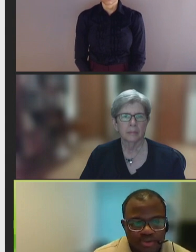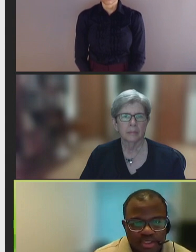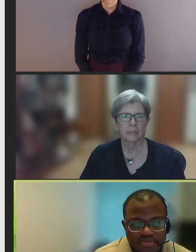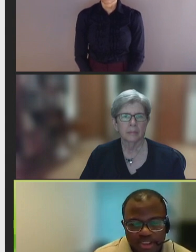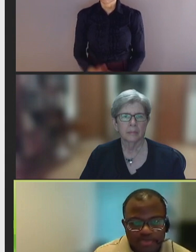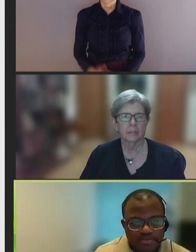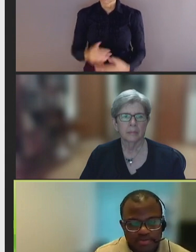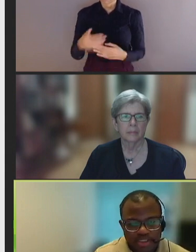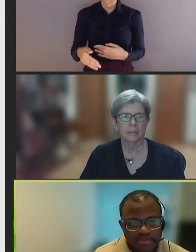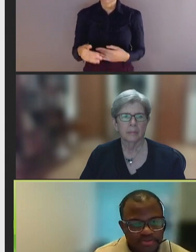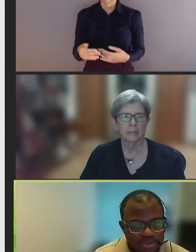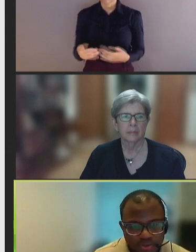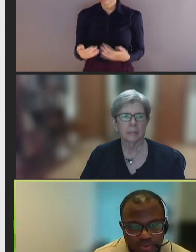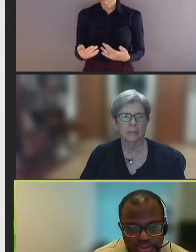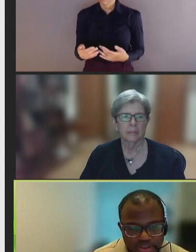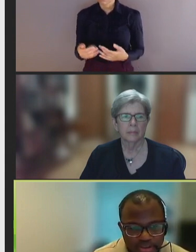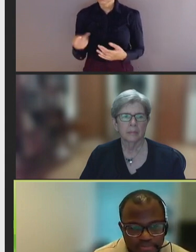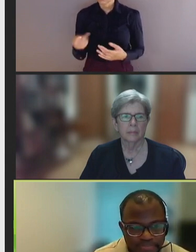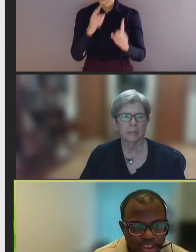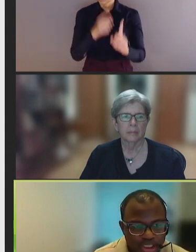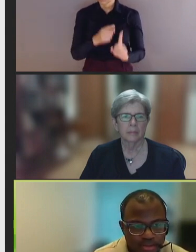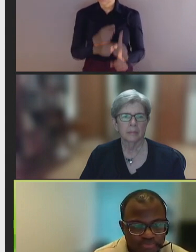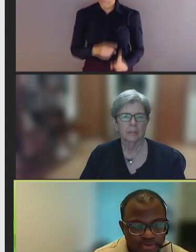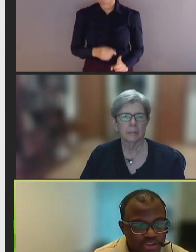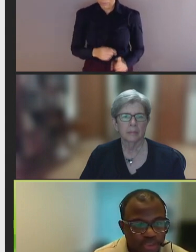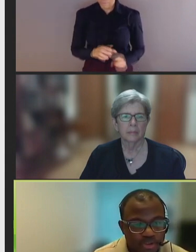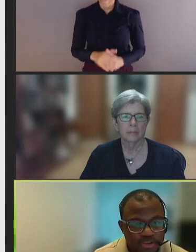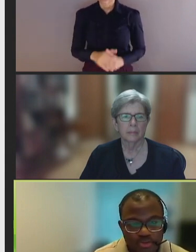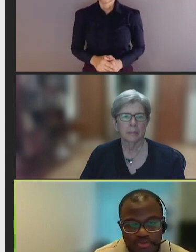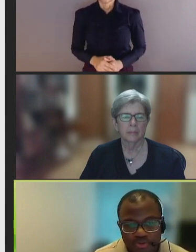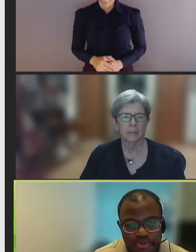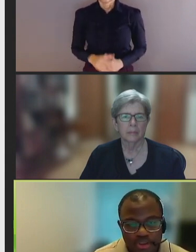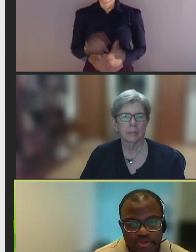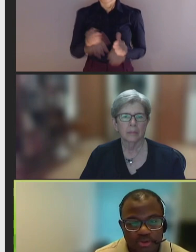we have a couple of objectives and goals here. First, I wanted to review the clinical